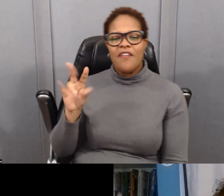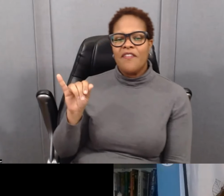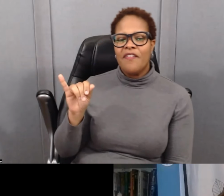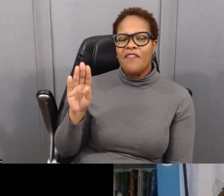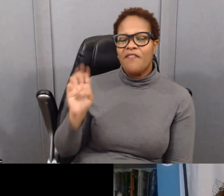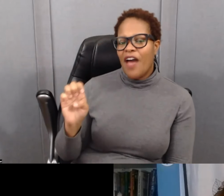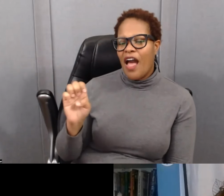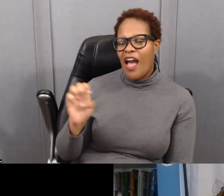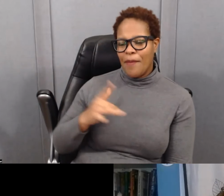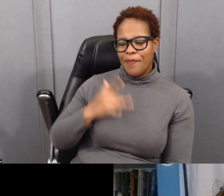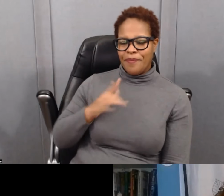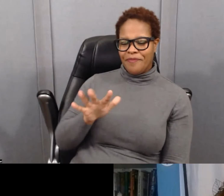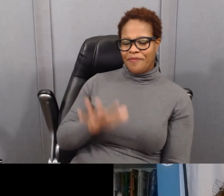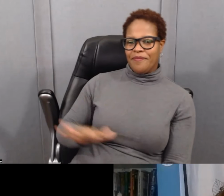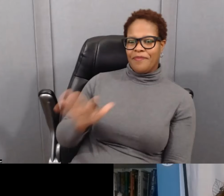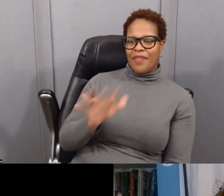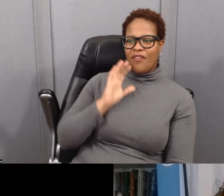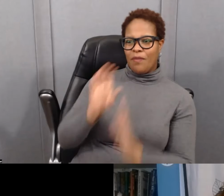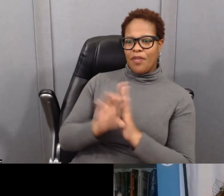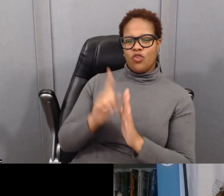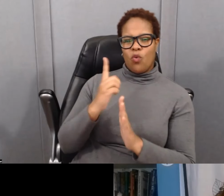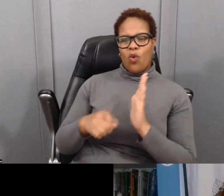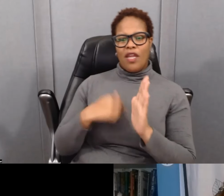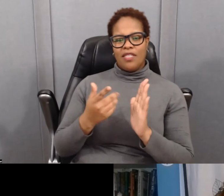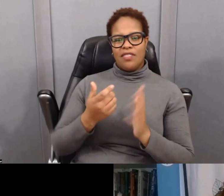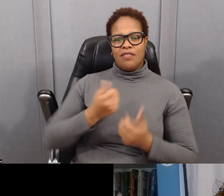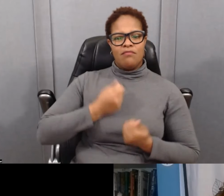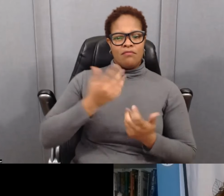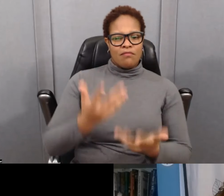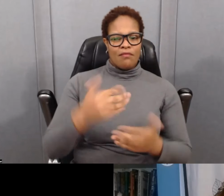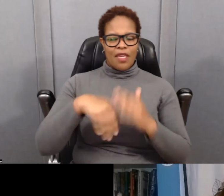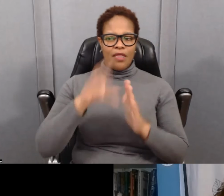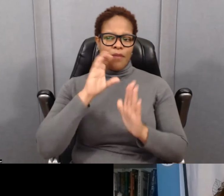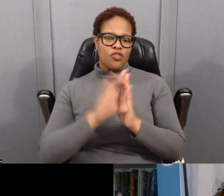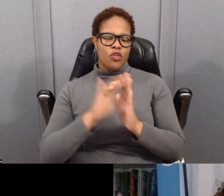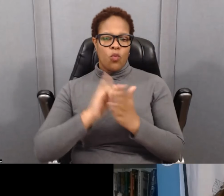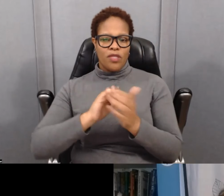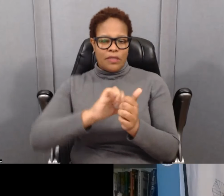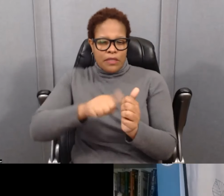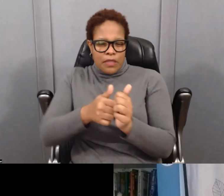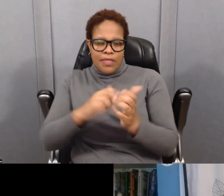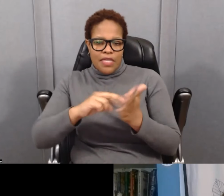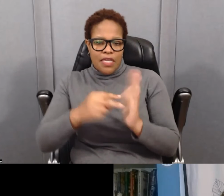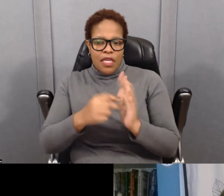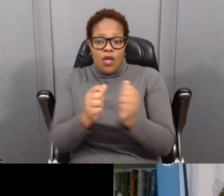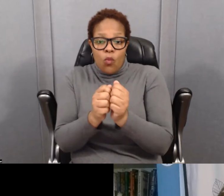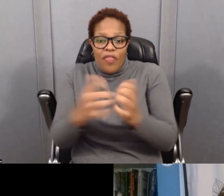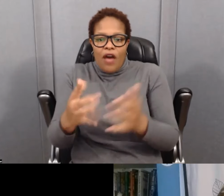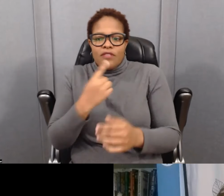it's what's communicated in that picture, what's the intent of that picture without telling me your interpretation of the intent.